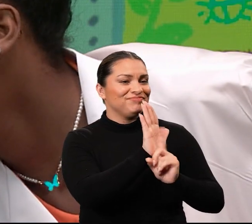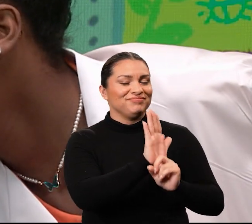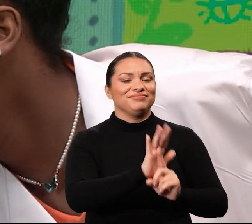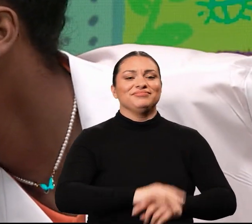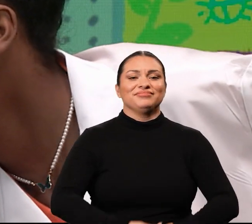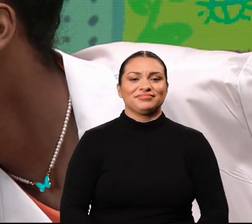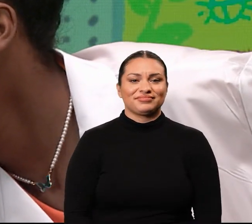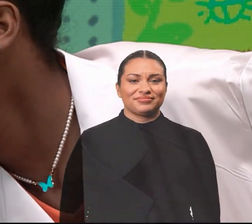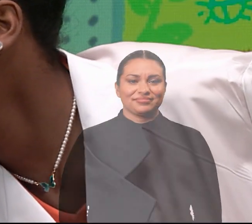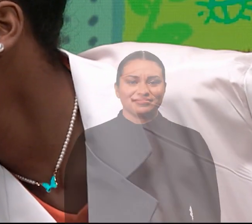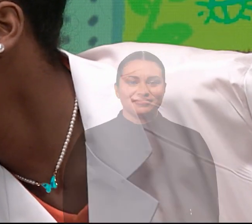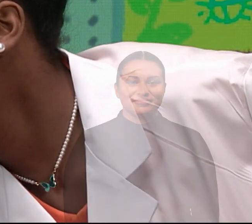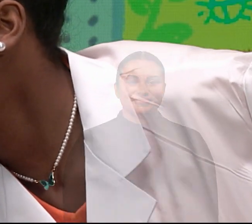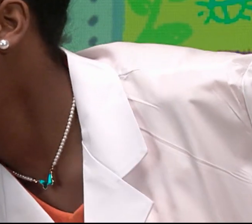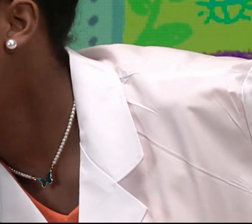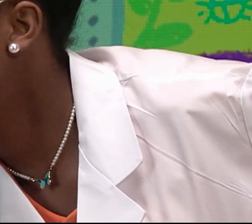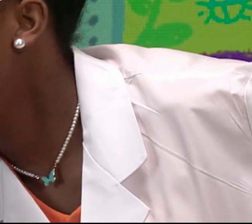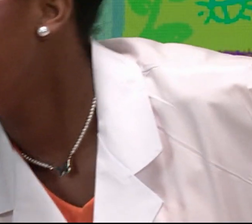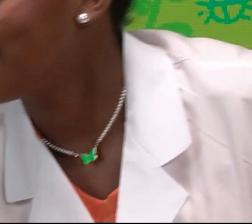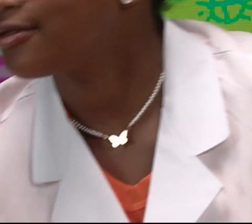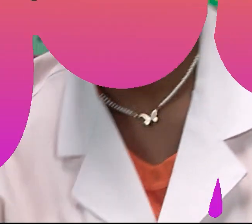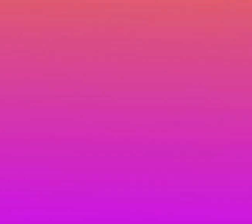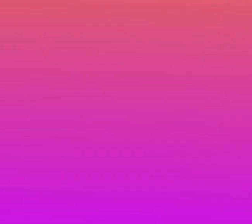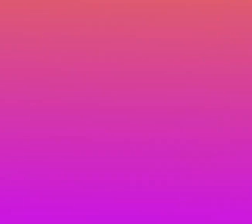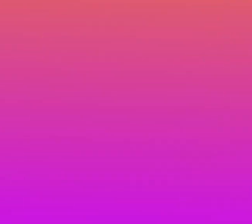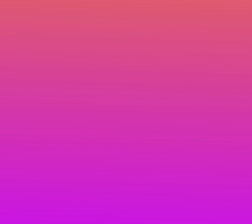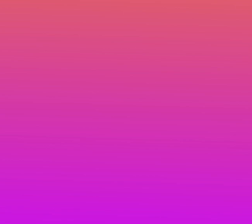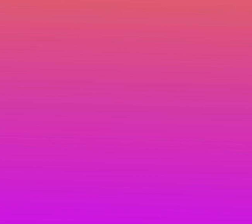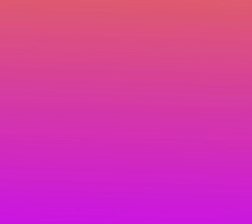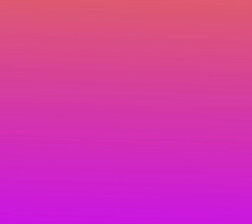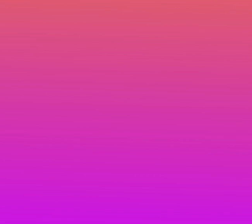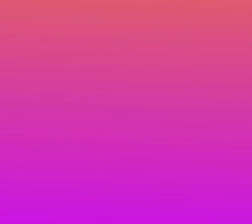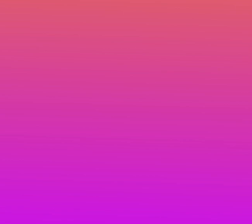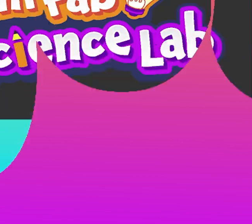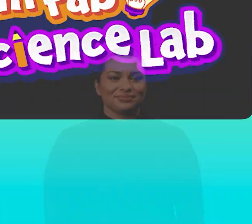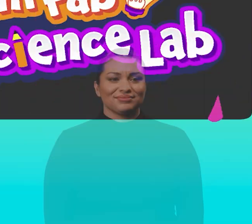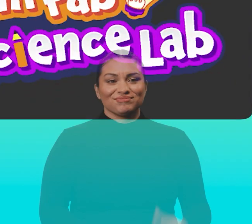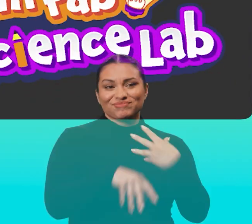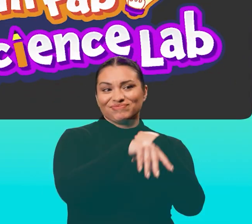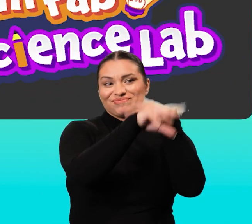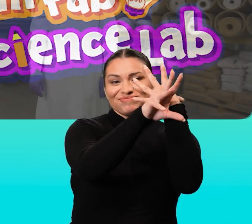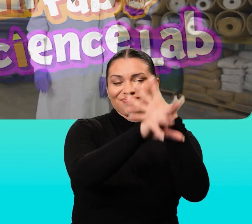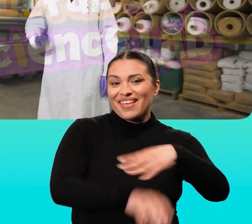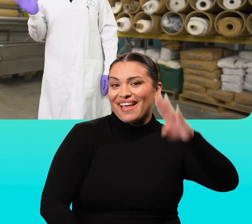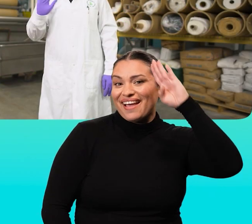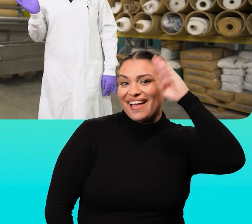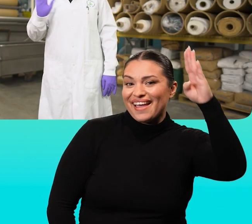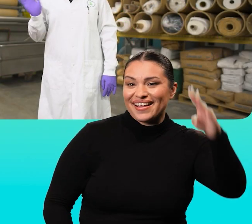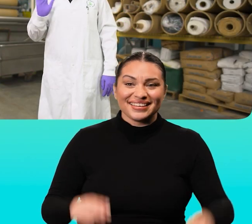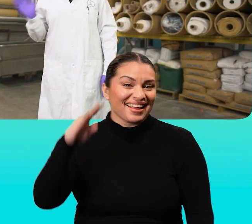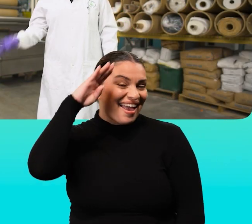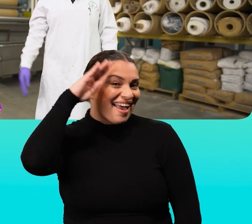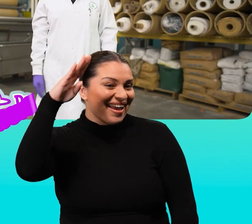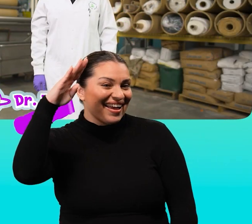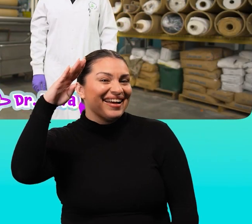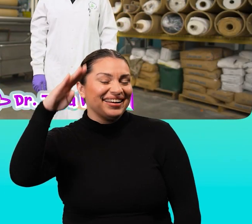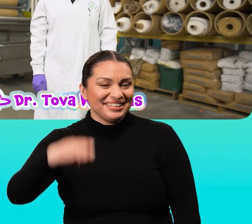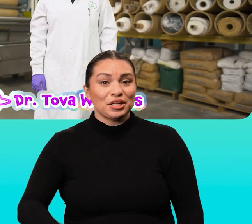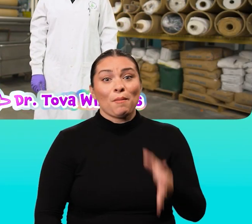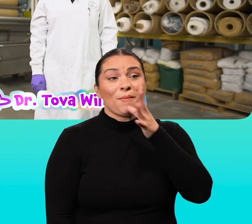Please call Dr. Williams from NCSU. Hi, Ava.